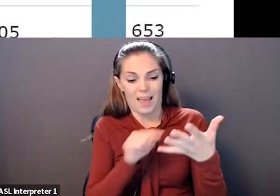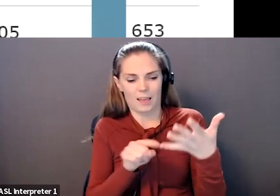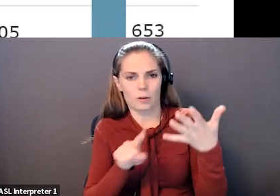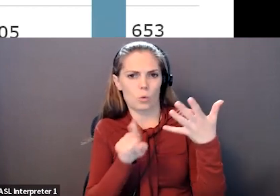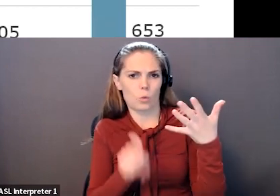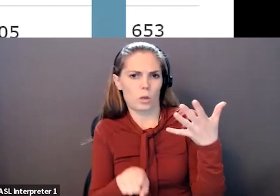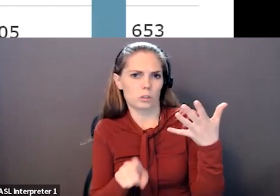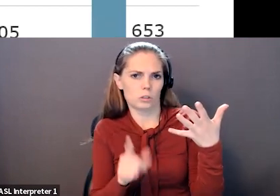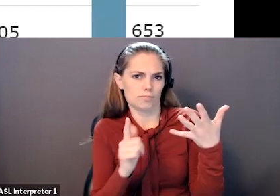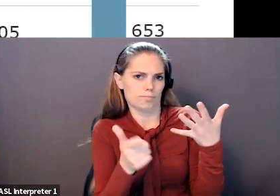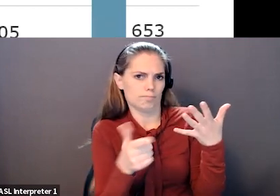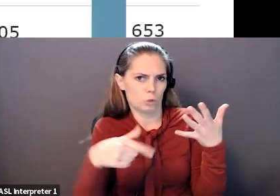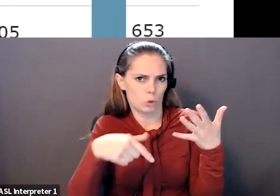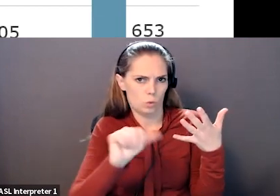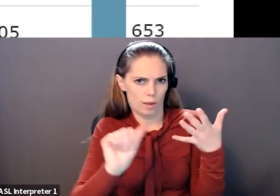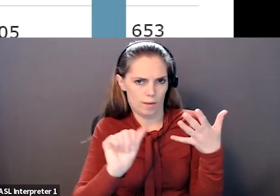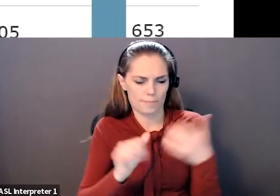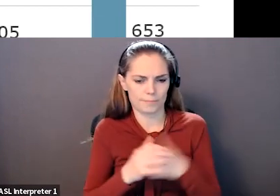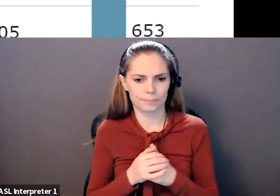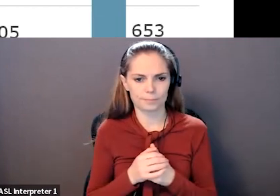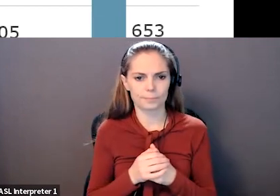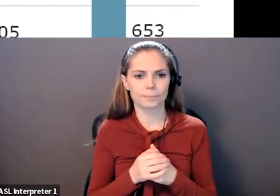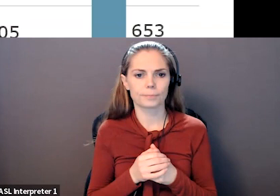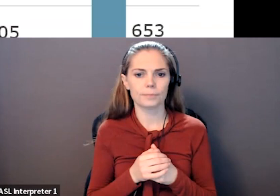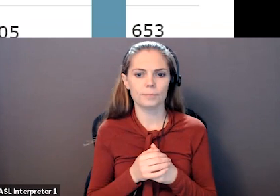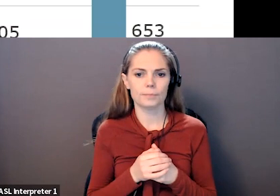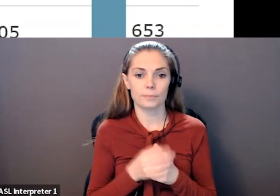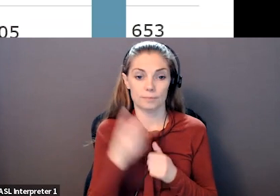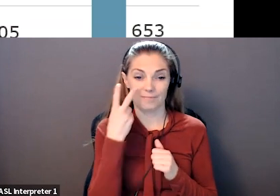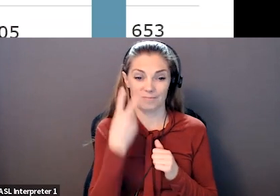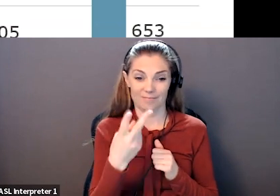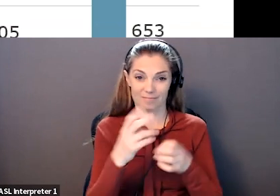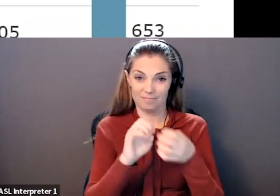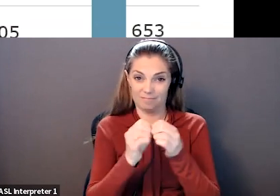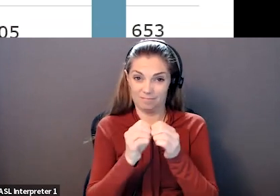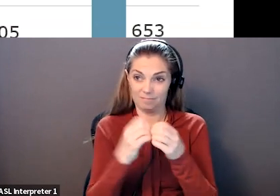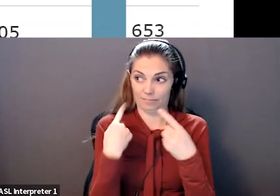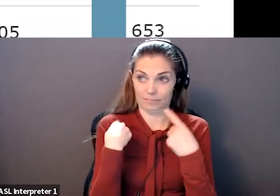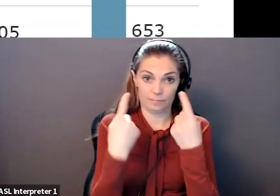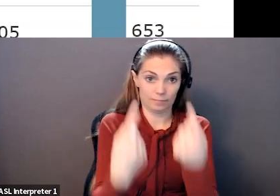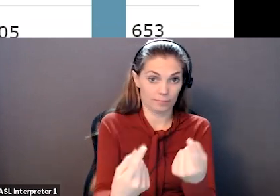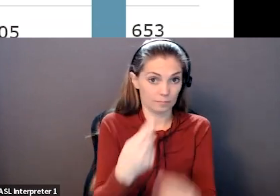So as you can see, the numbers over the past couple of years have been following this we